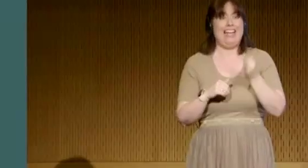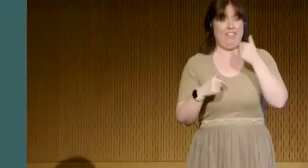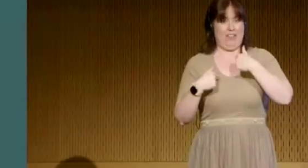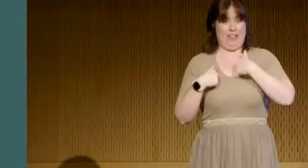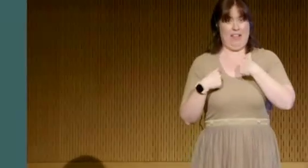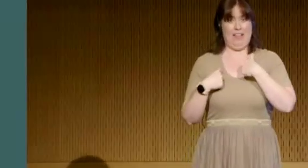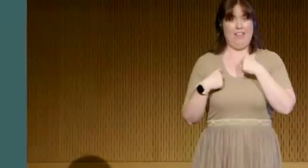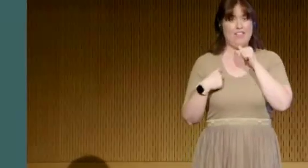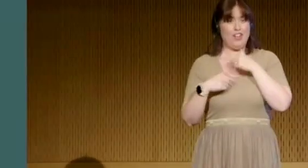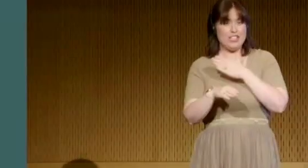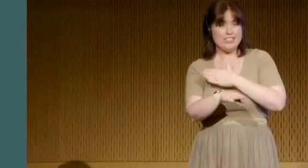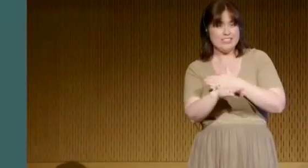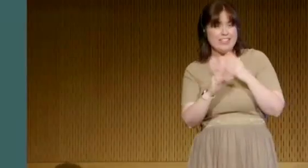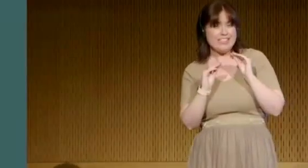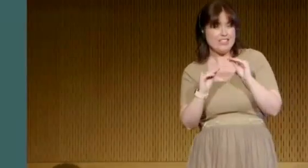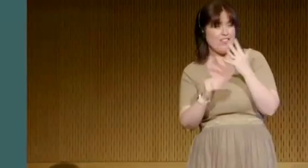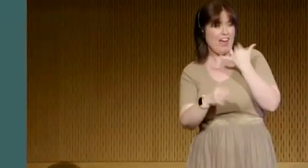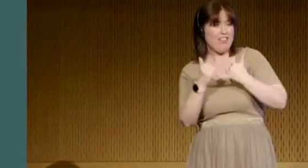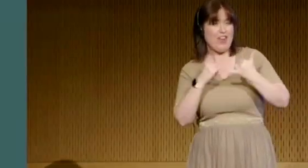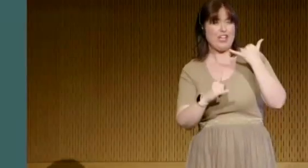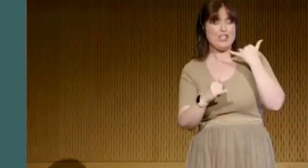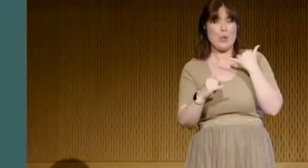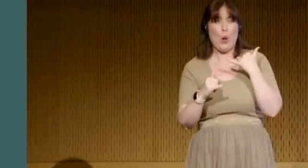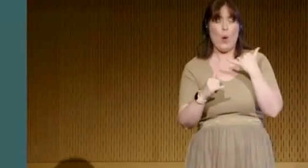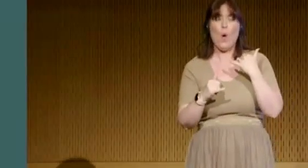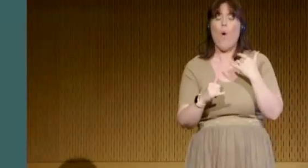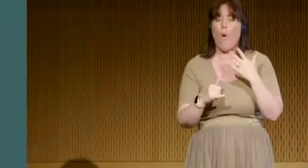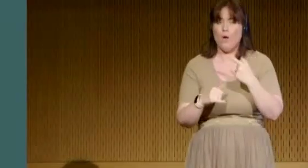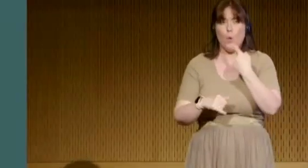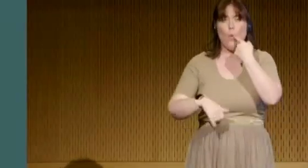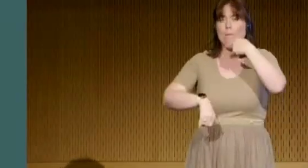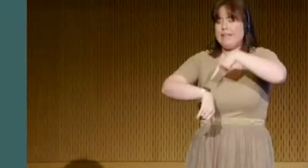first started teaching five years ago, I think the time constraints would have been too much.